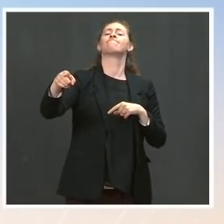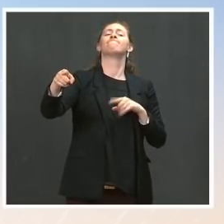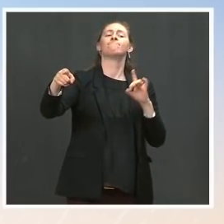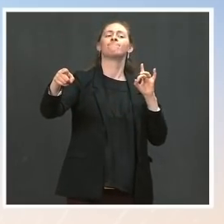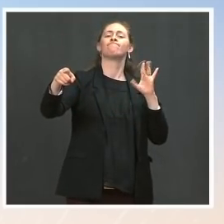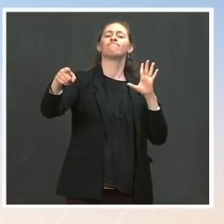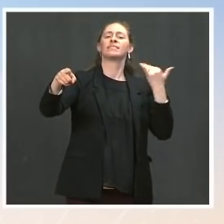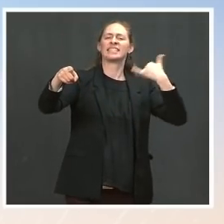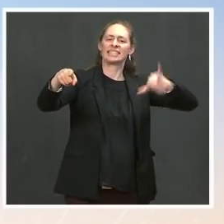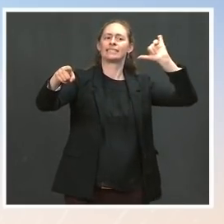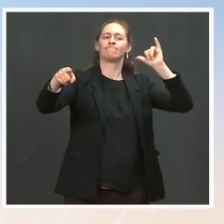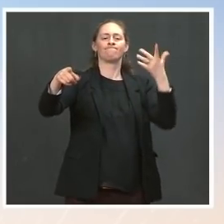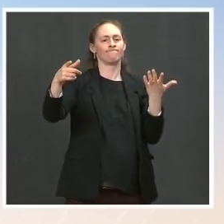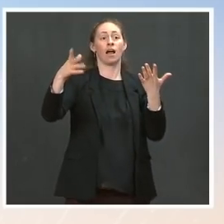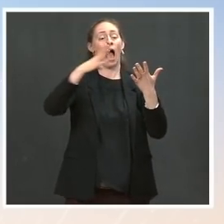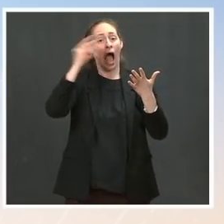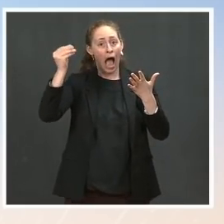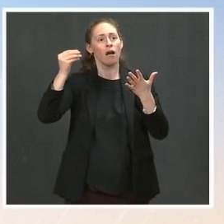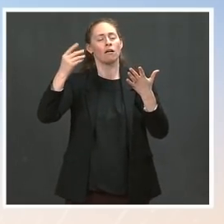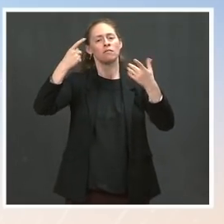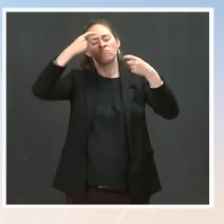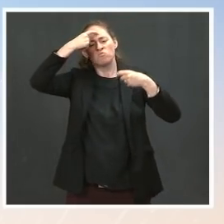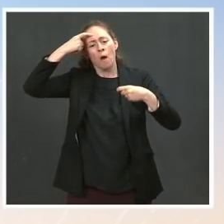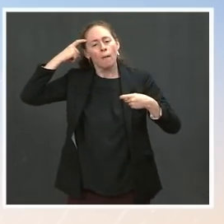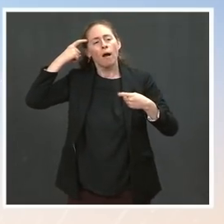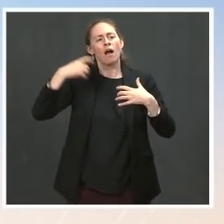the exhaustion that many communities across the country